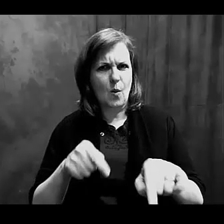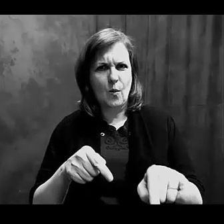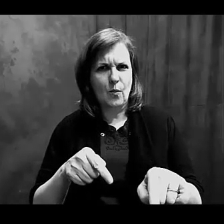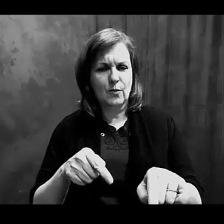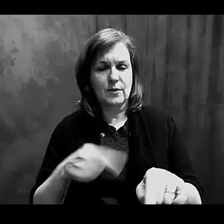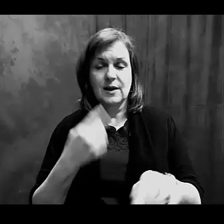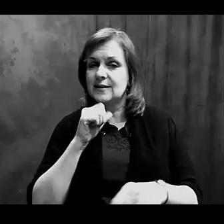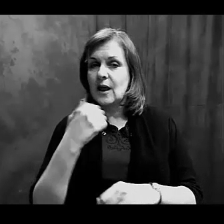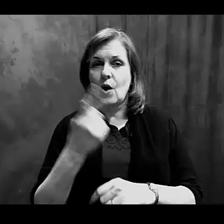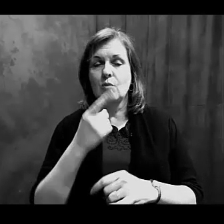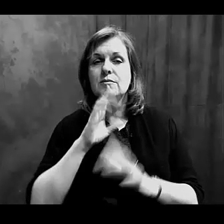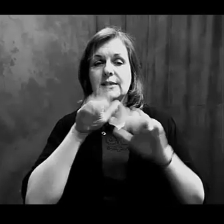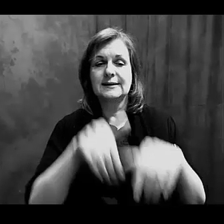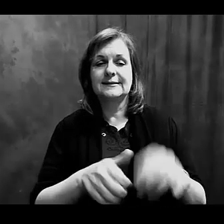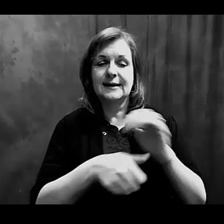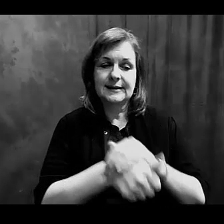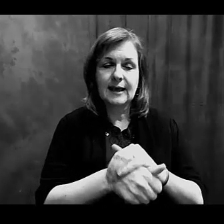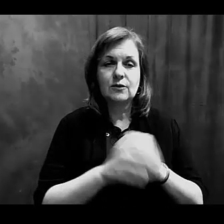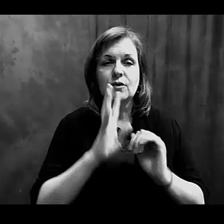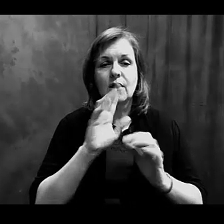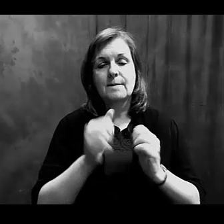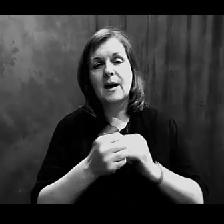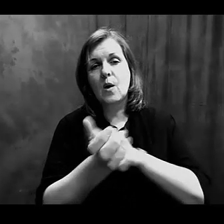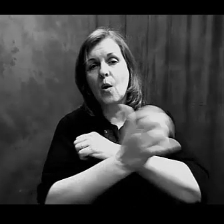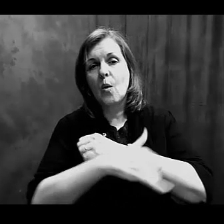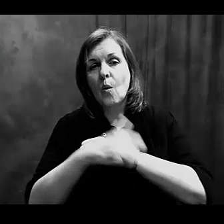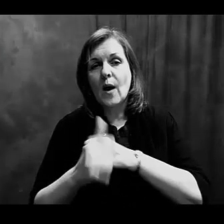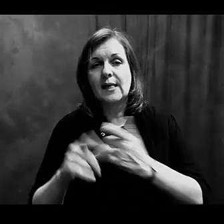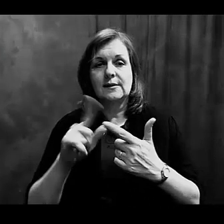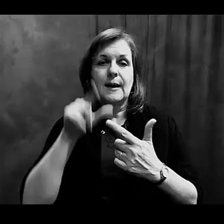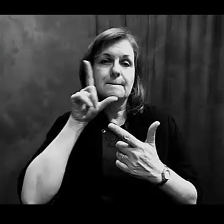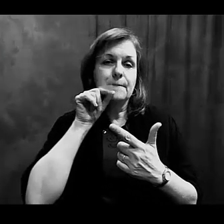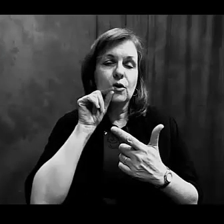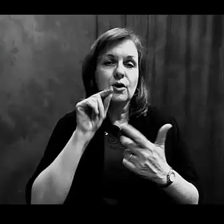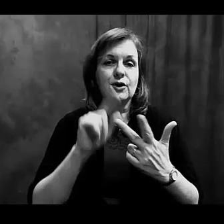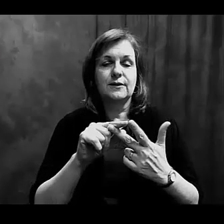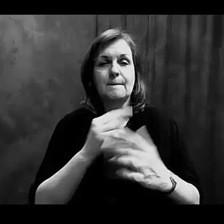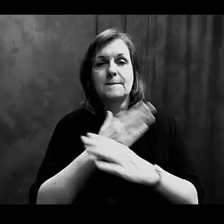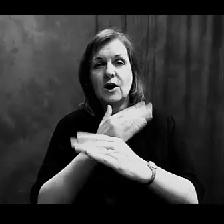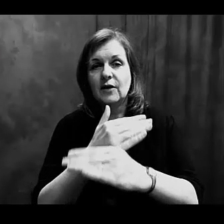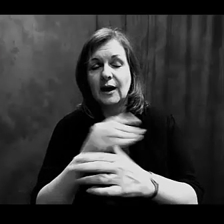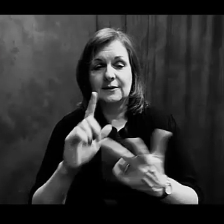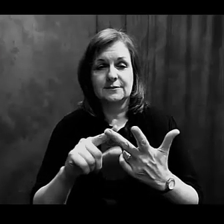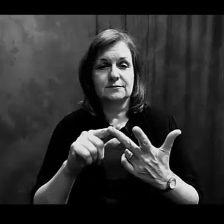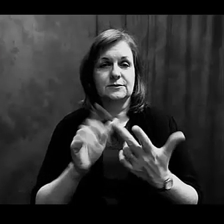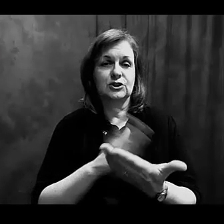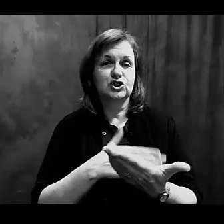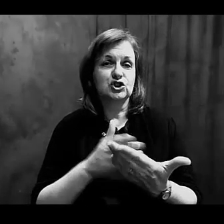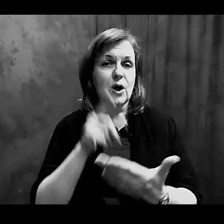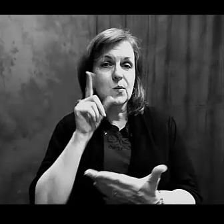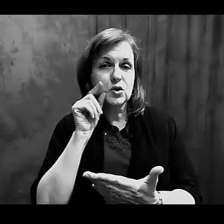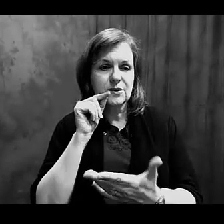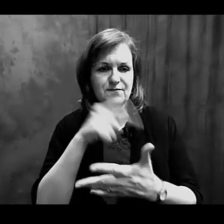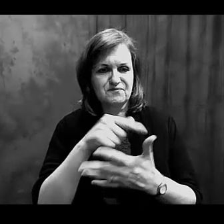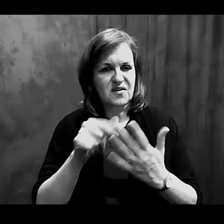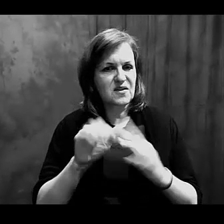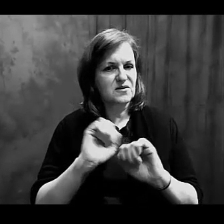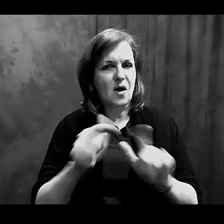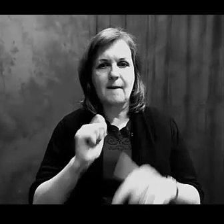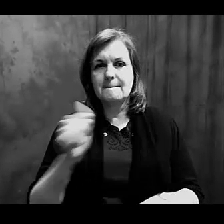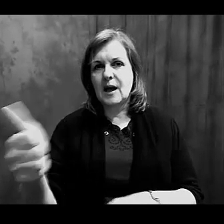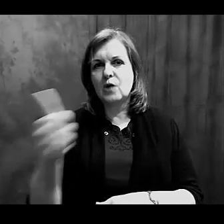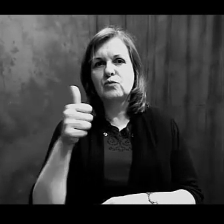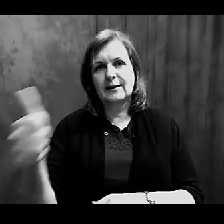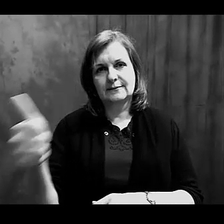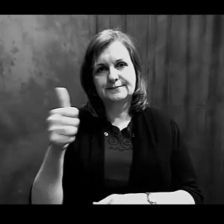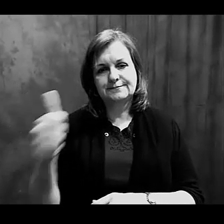it's not only sea turtles we look at gray whales birds monarch butterflies songbirds all of these things that migrate